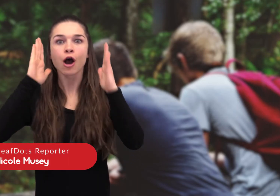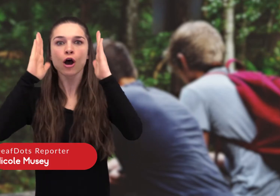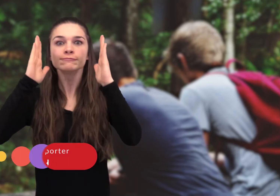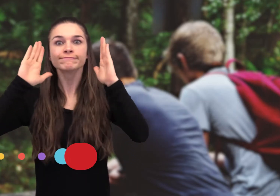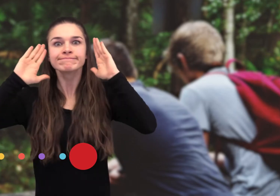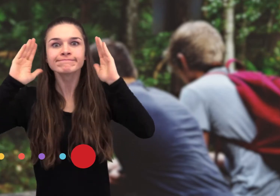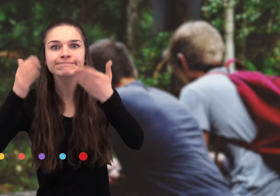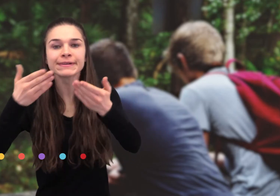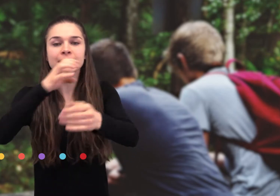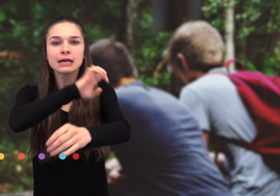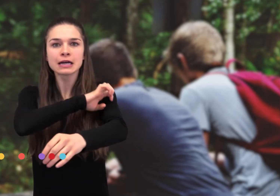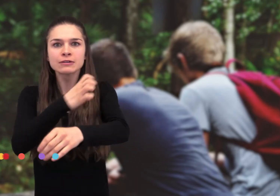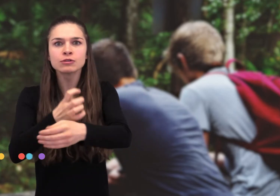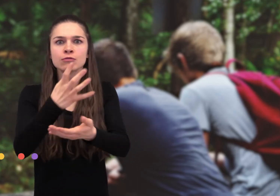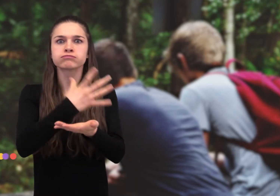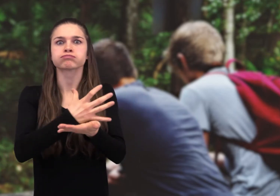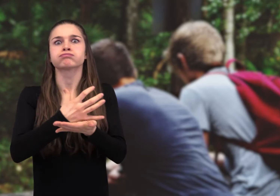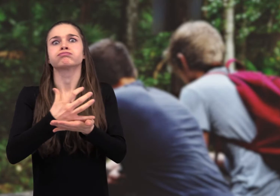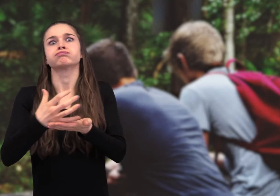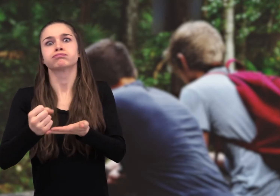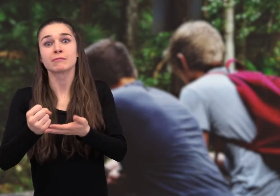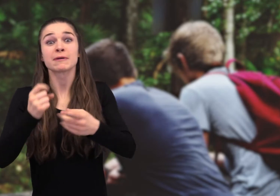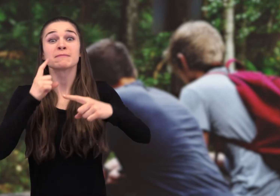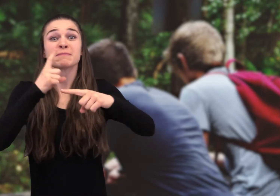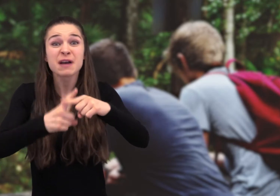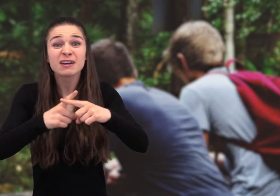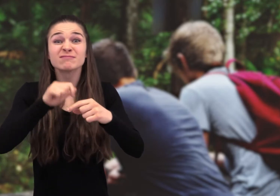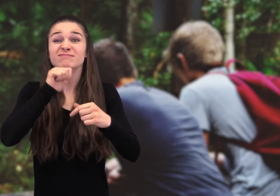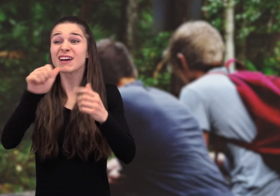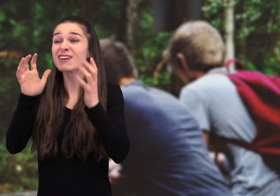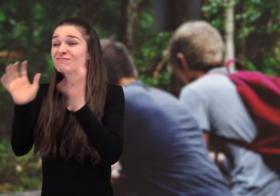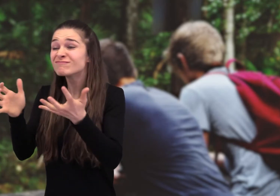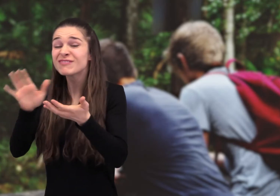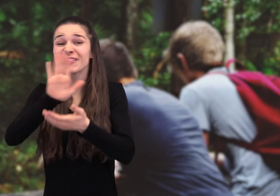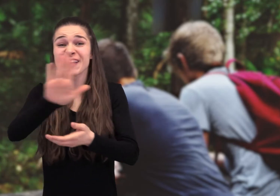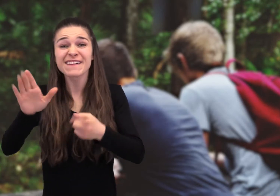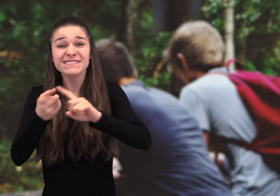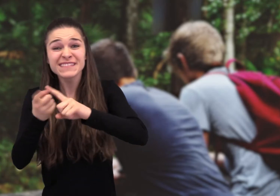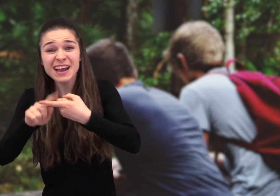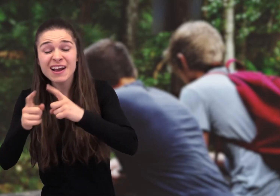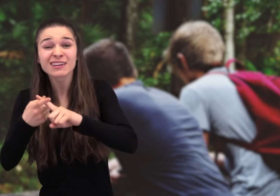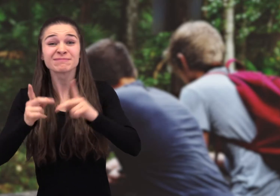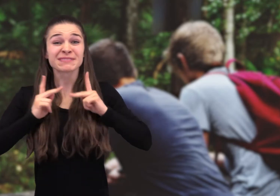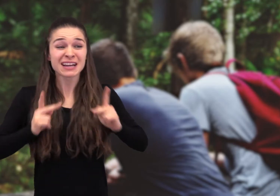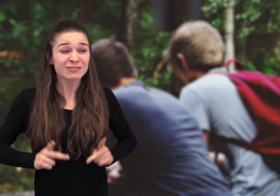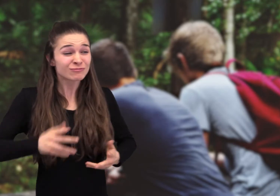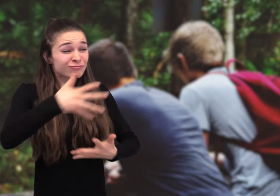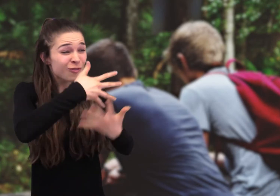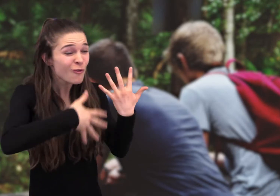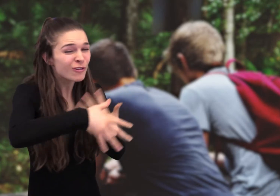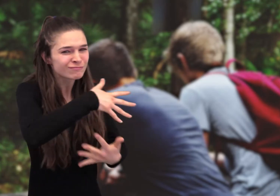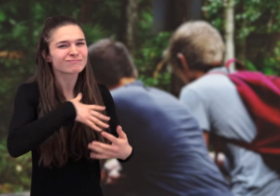on their concentration, focus and energy. Not being able to talk to other friends and not having physical